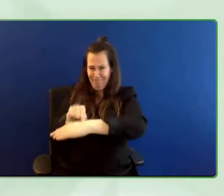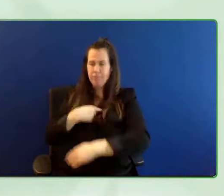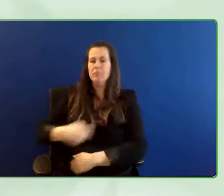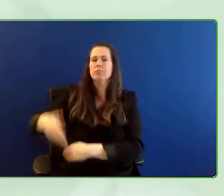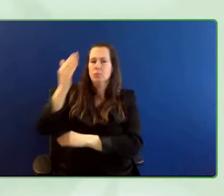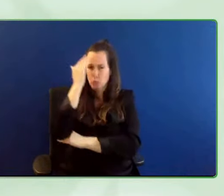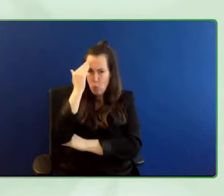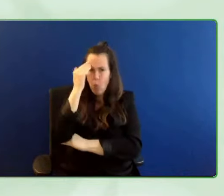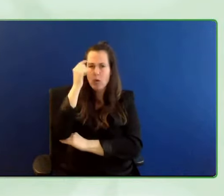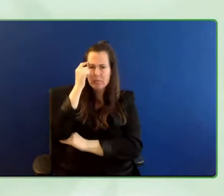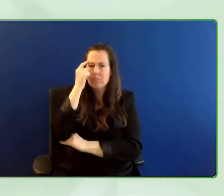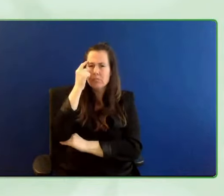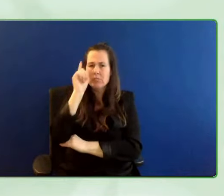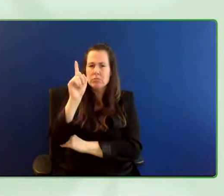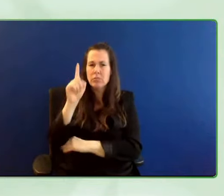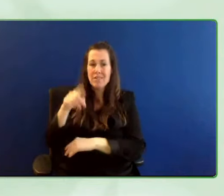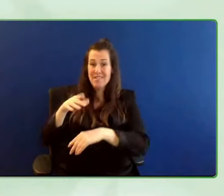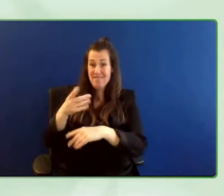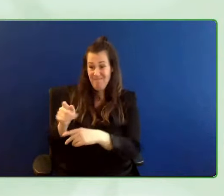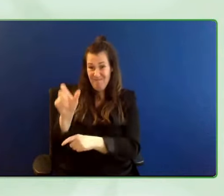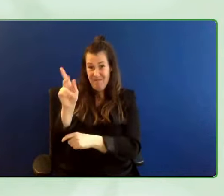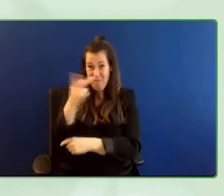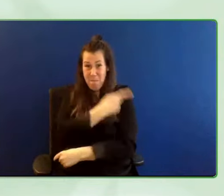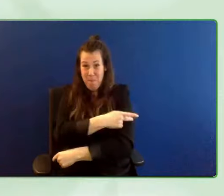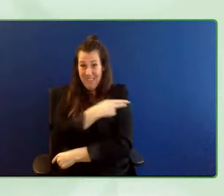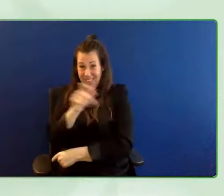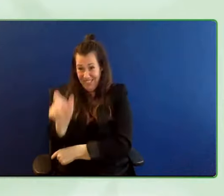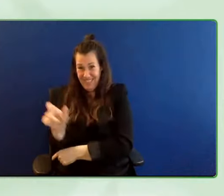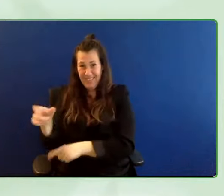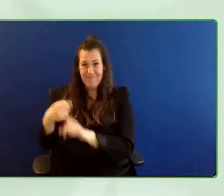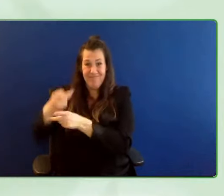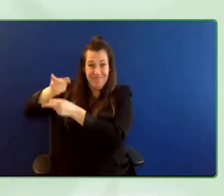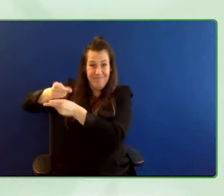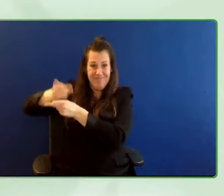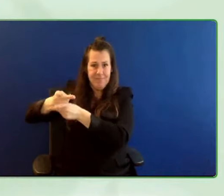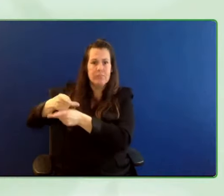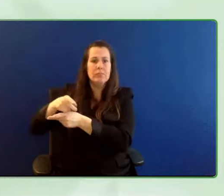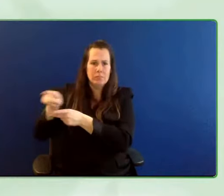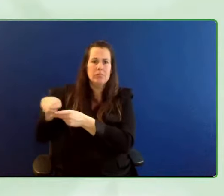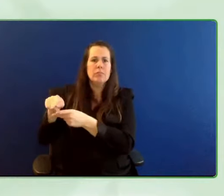will help build a better solution and ultimately help patient outcomes.